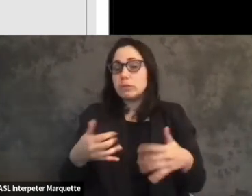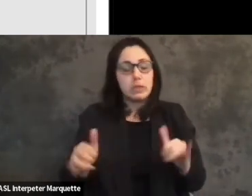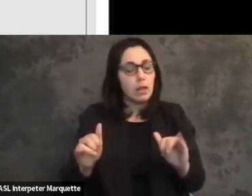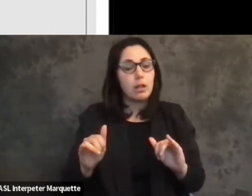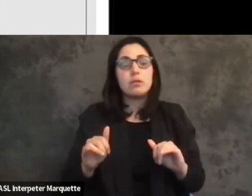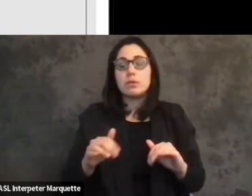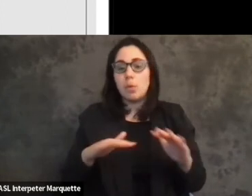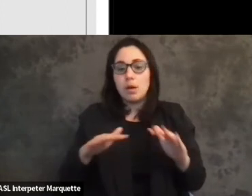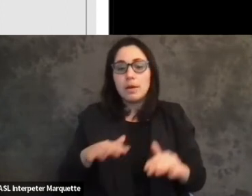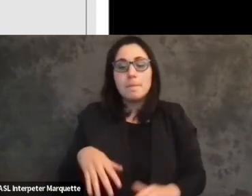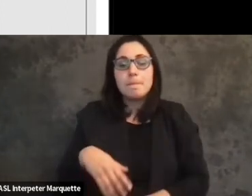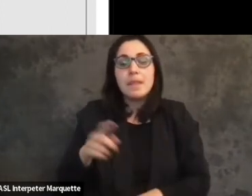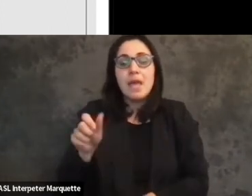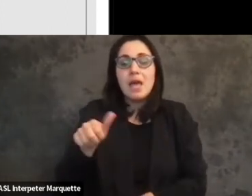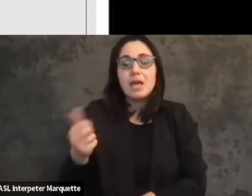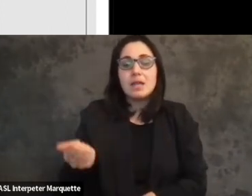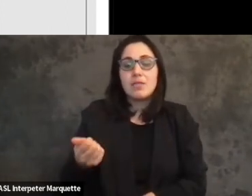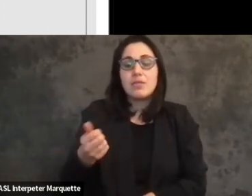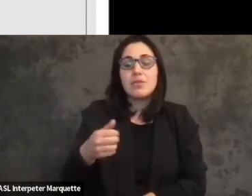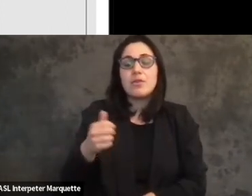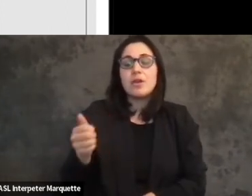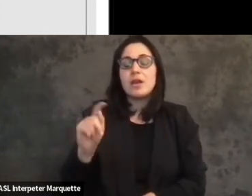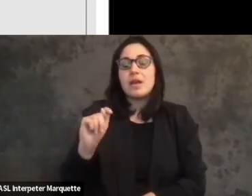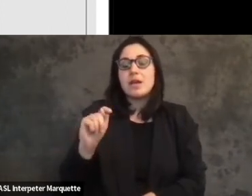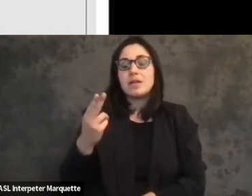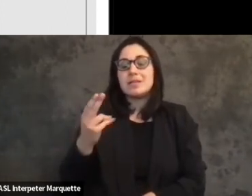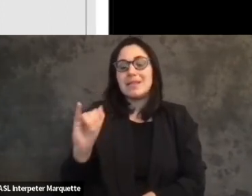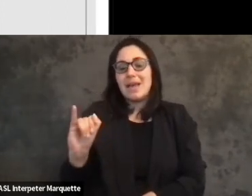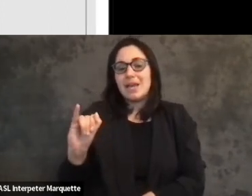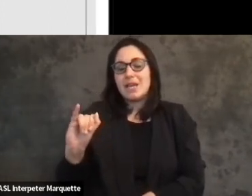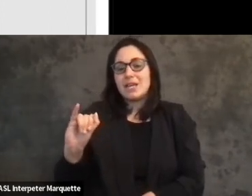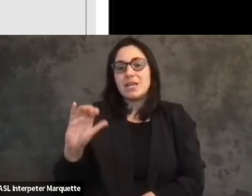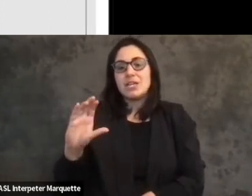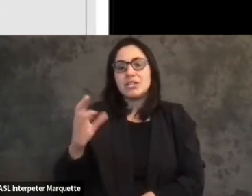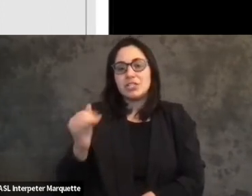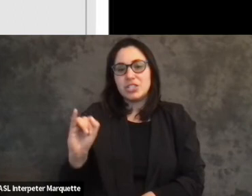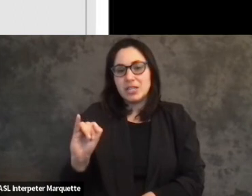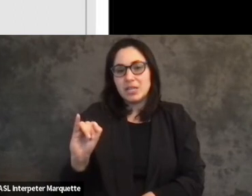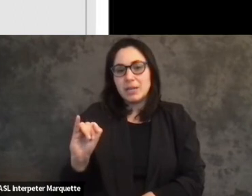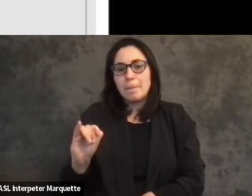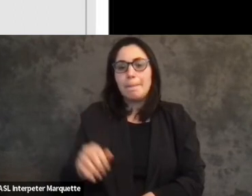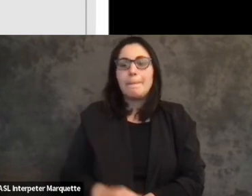for about 30 or 40 minutes, even if it's really slow. I've also finally found Qi Gong and